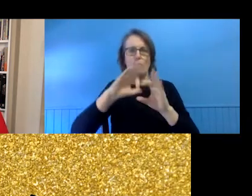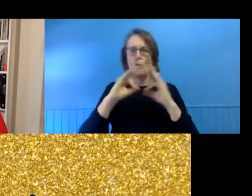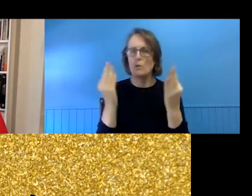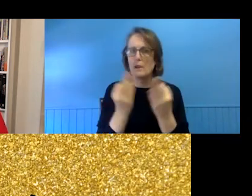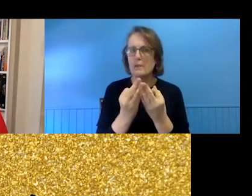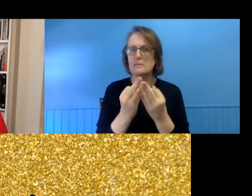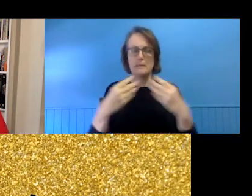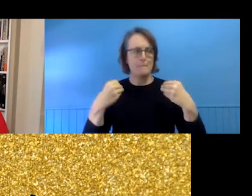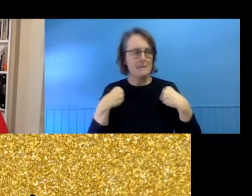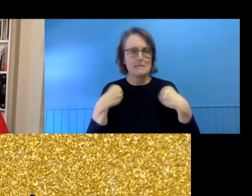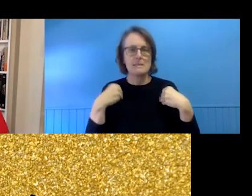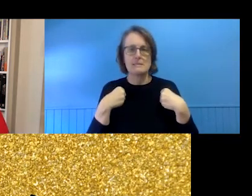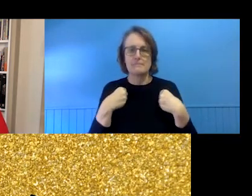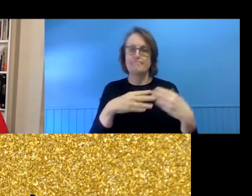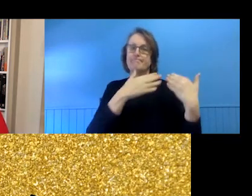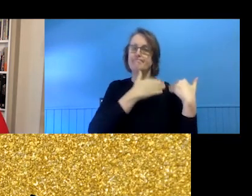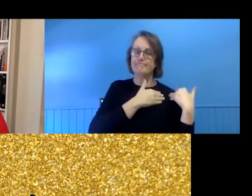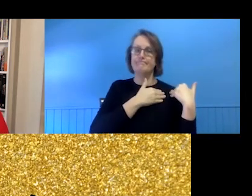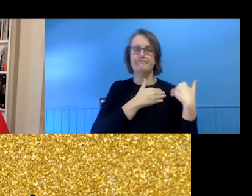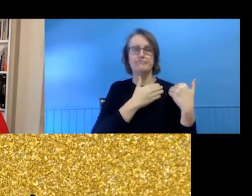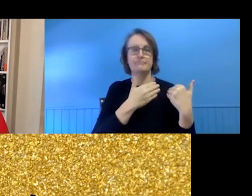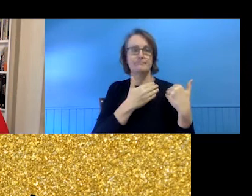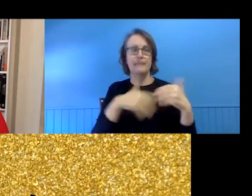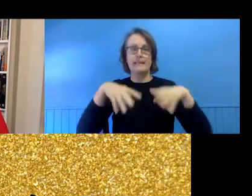arts business can take some marketing responsibility and it can